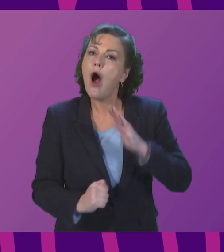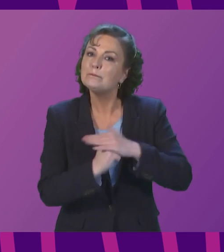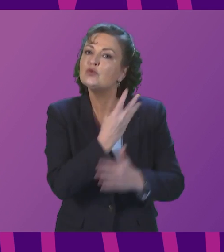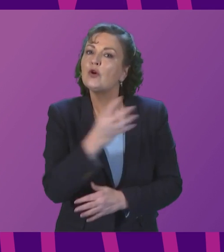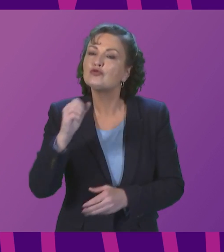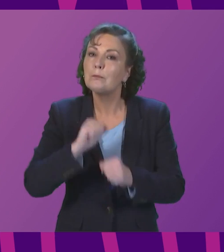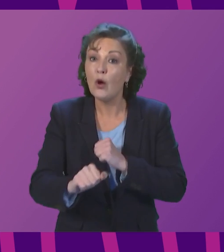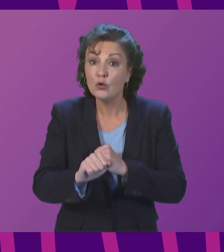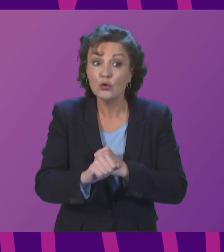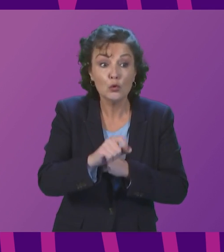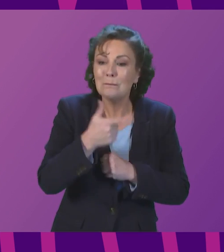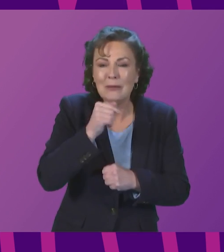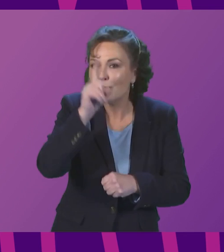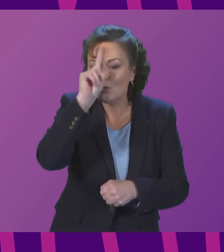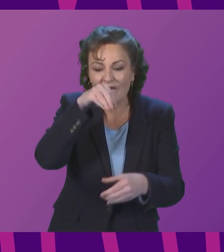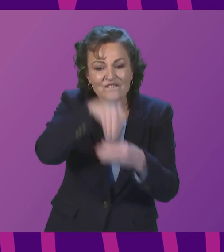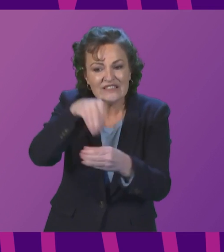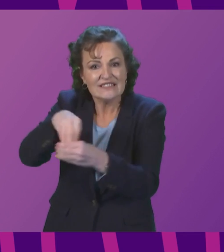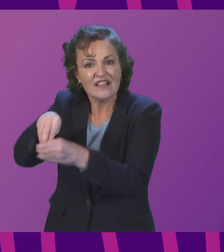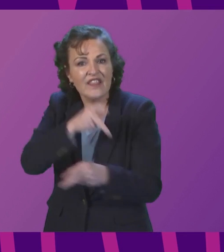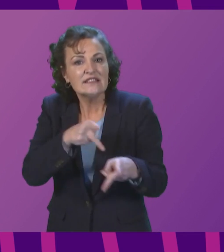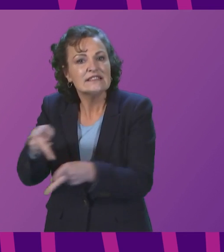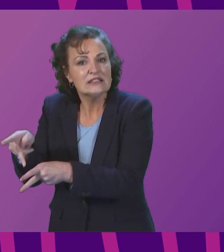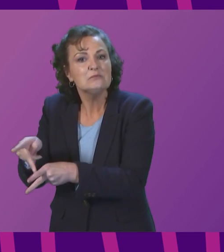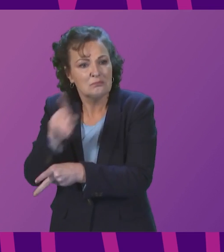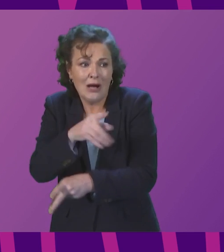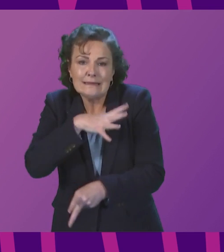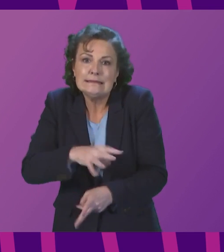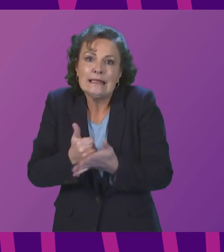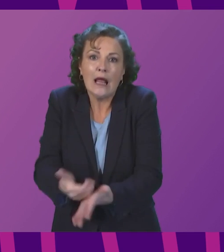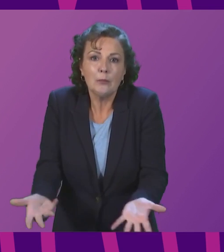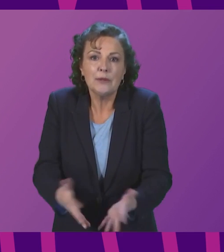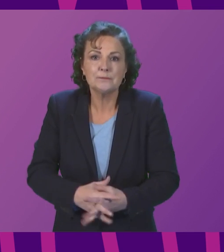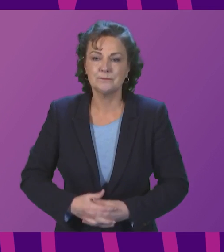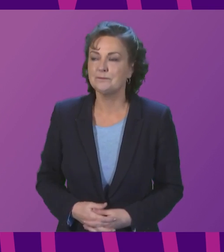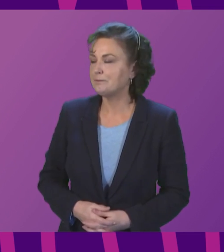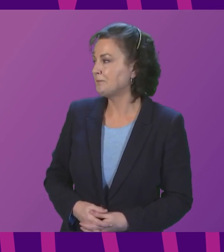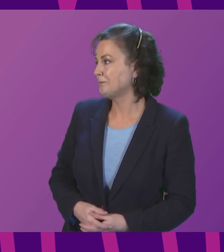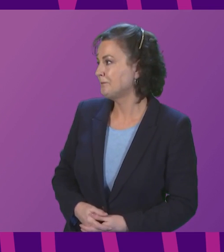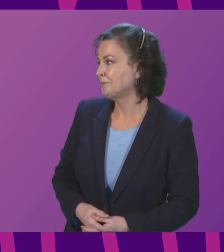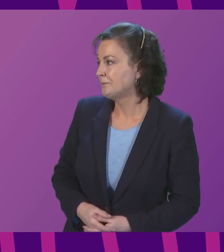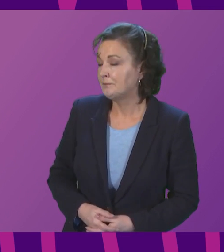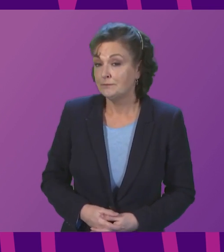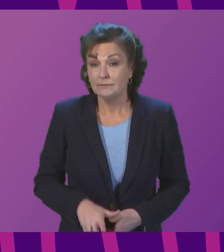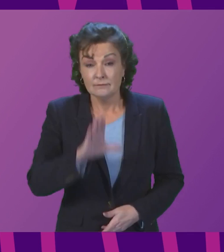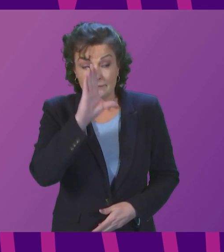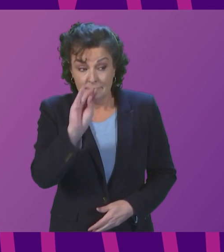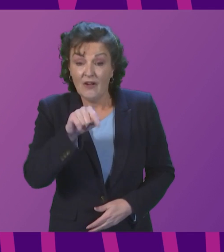Will the First Minister support those plans? The finance secretary will set out additional plans this afternoon.